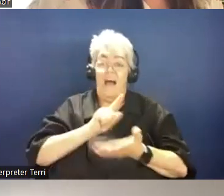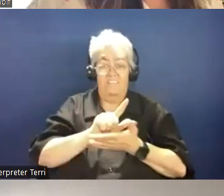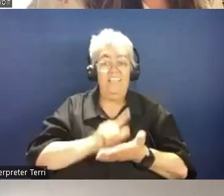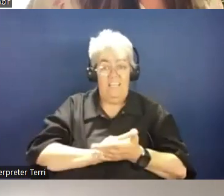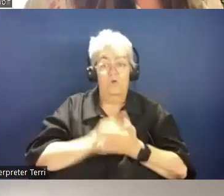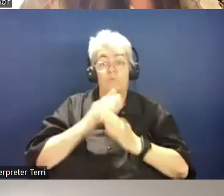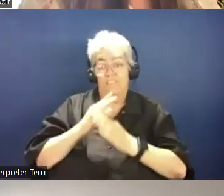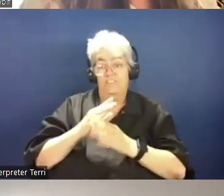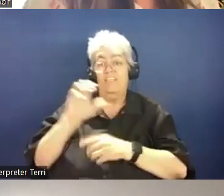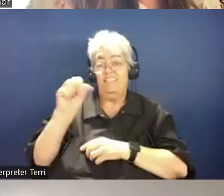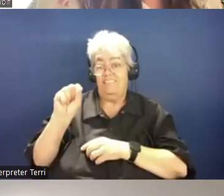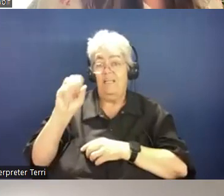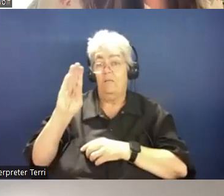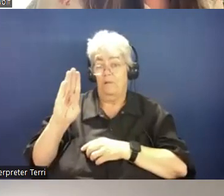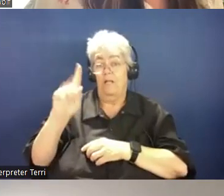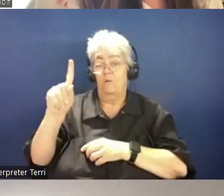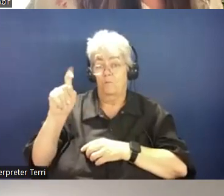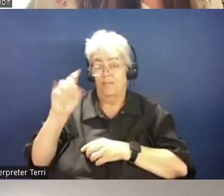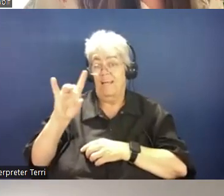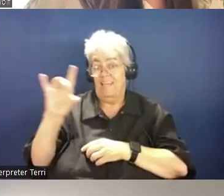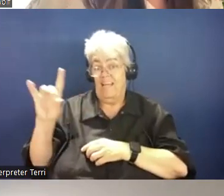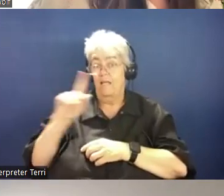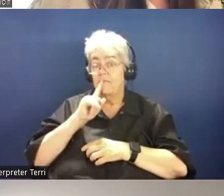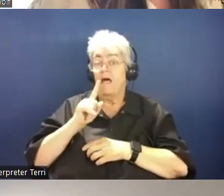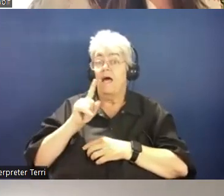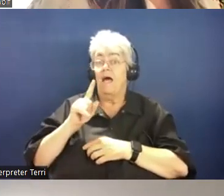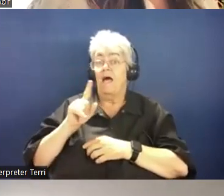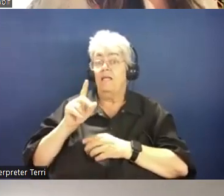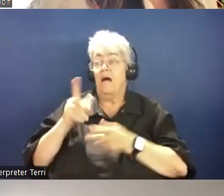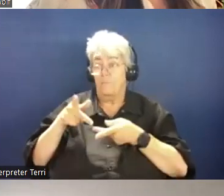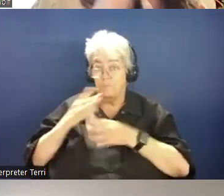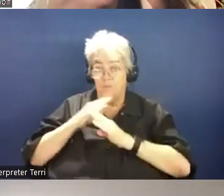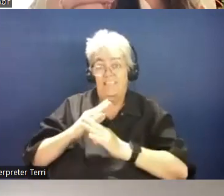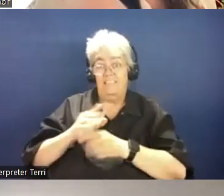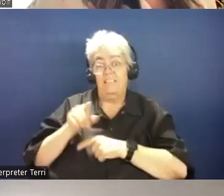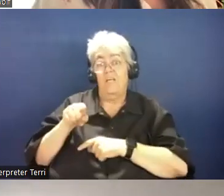Senate Bill 188, that do protect legal advocates as well as community advocates,